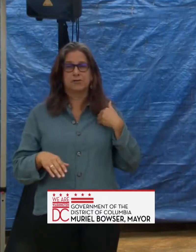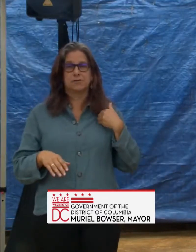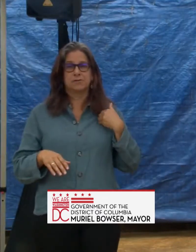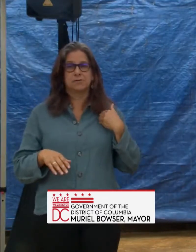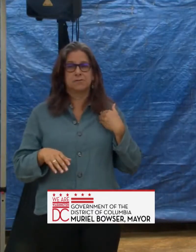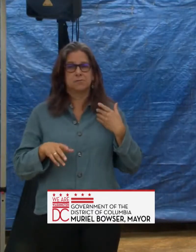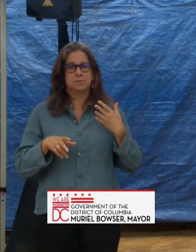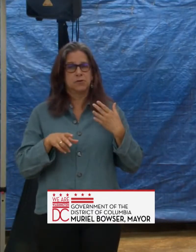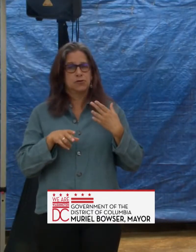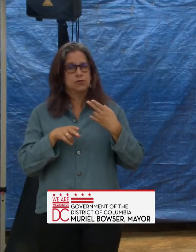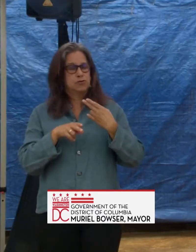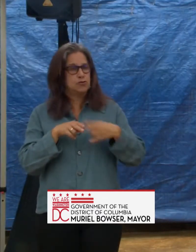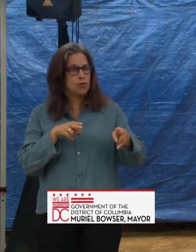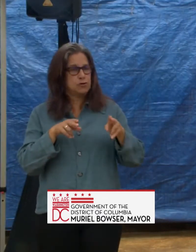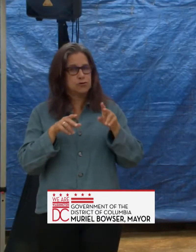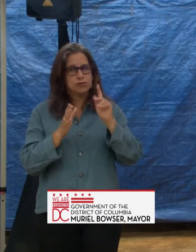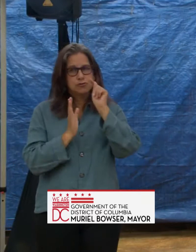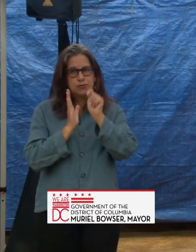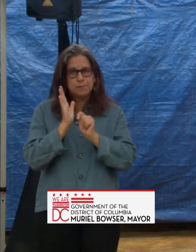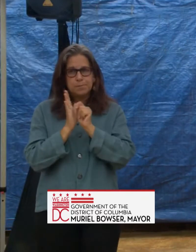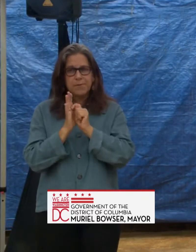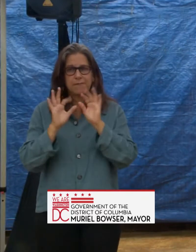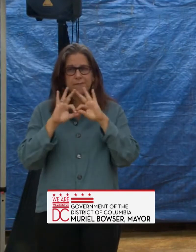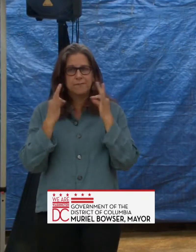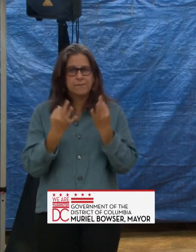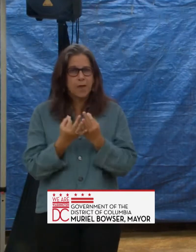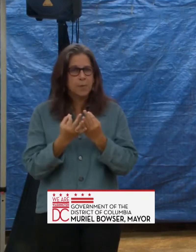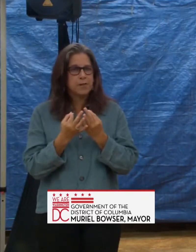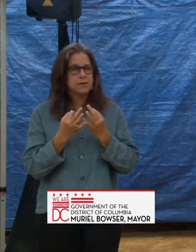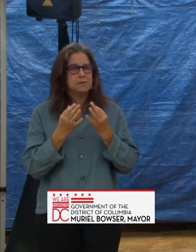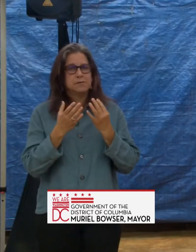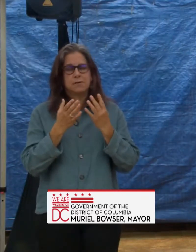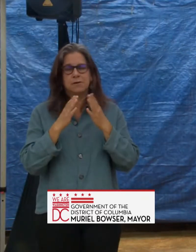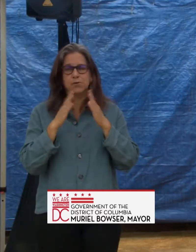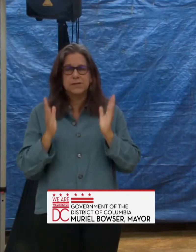MEETINGS ACROSS THE CITY, WHO I SEE SOME HERE FROM THE WYNN